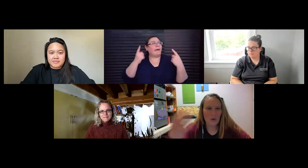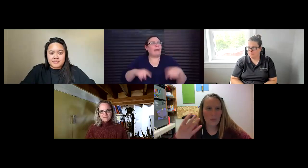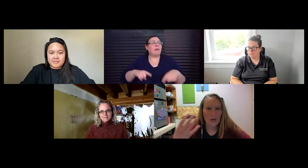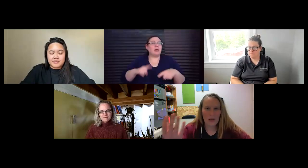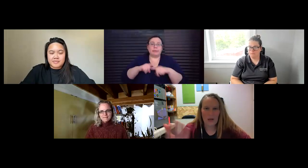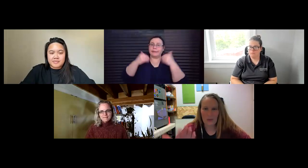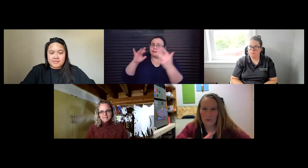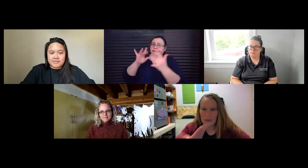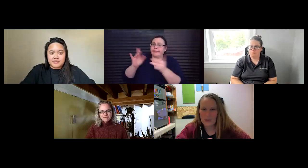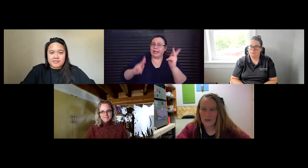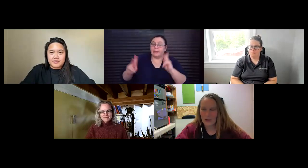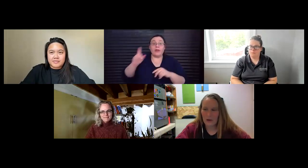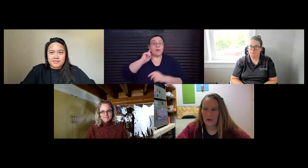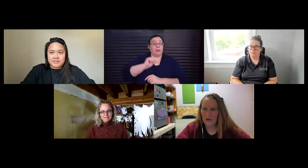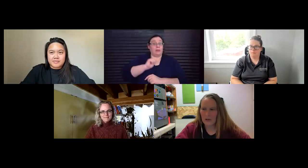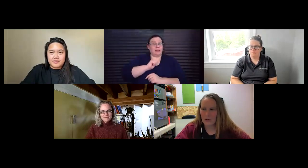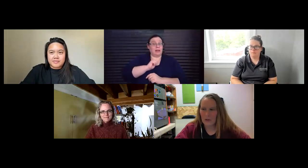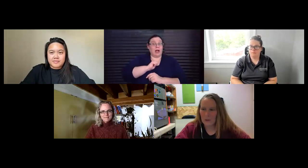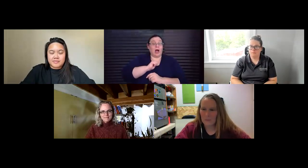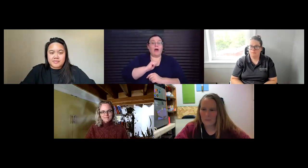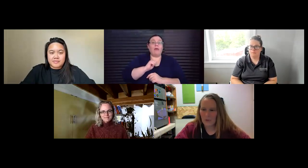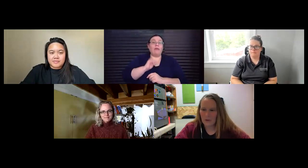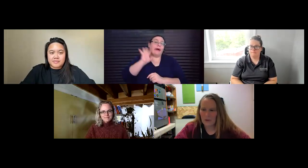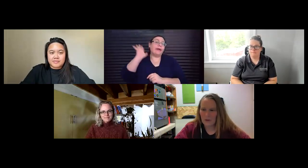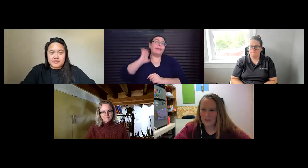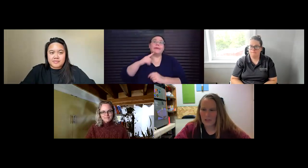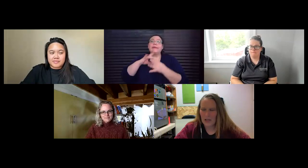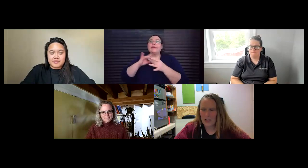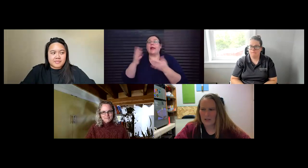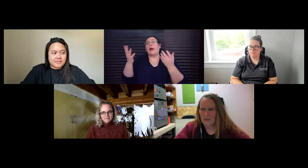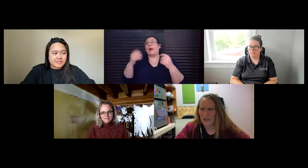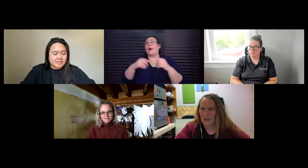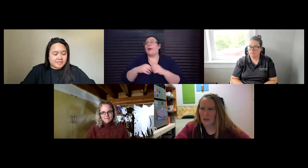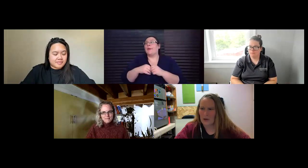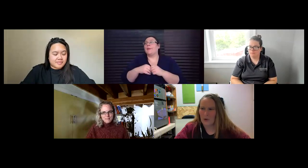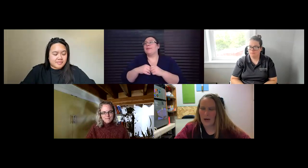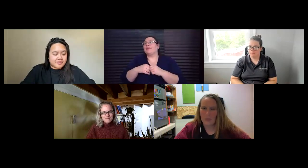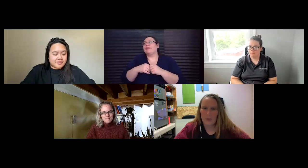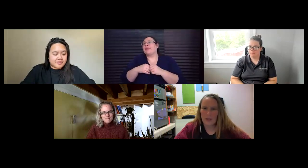Because for me I would say, oh, you know, yeah, I don't think anything will happen with